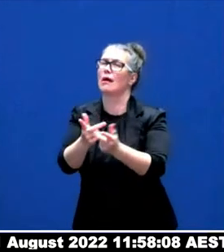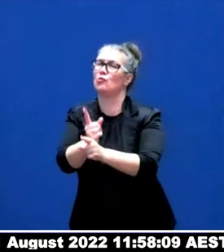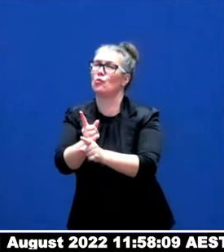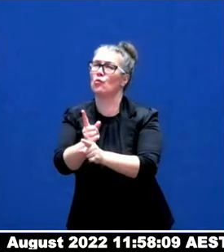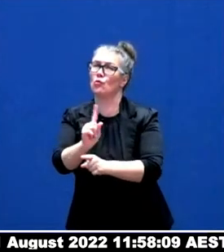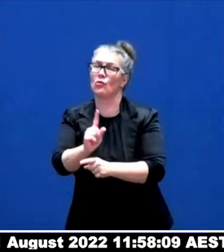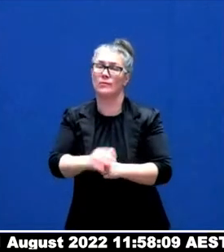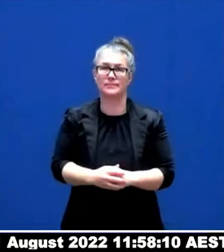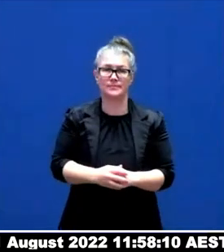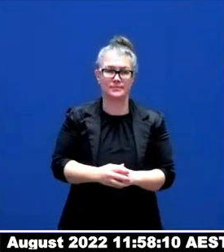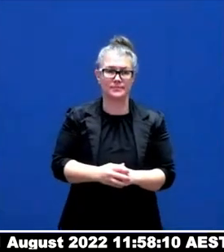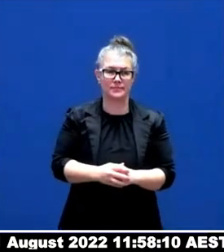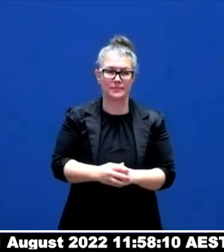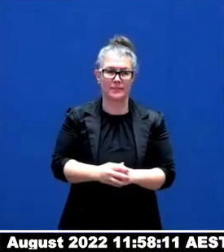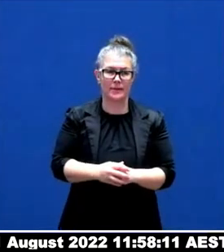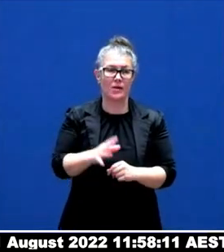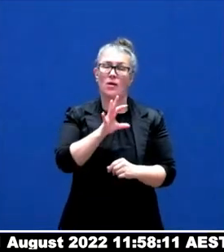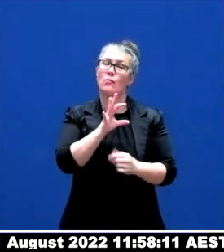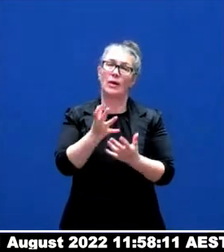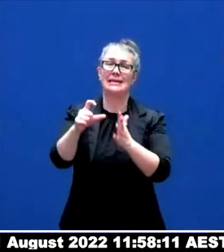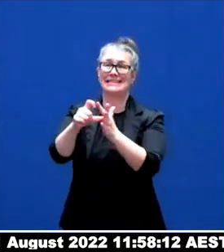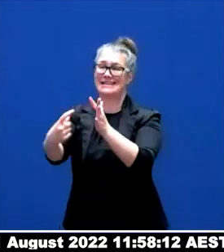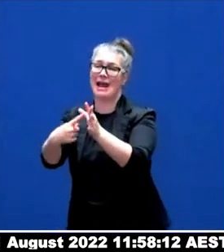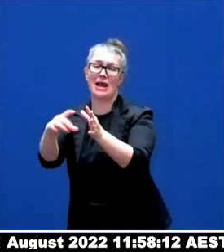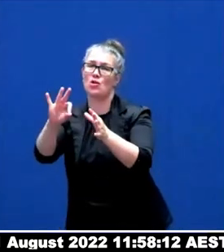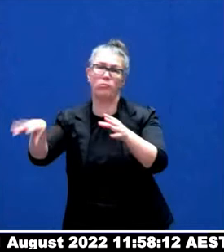Not a direct link but, again, implied principles.